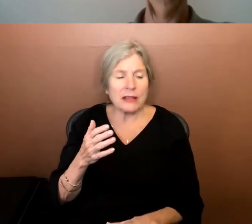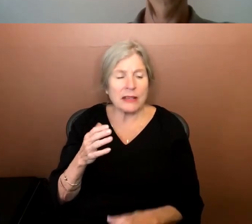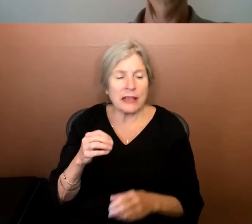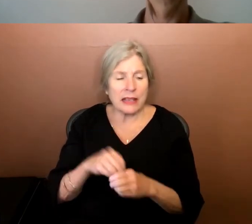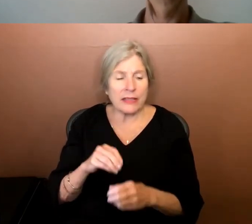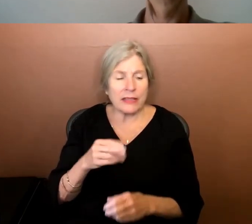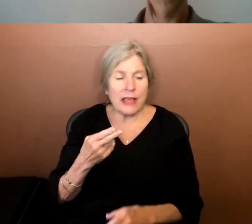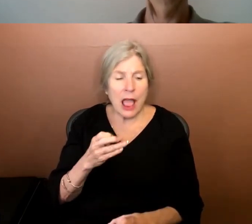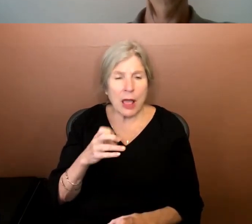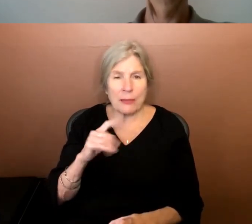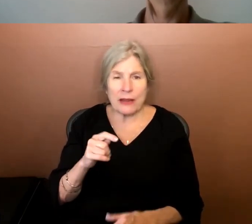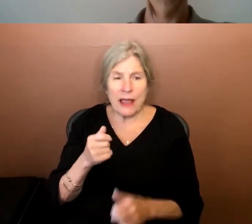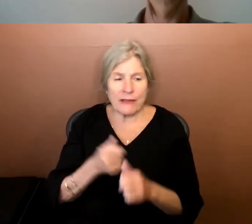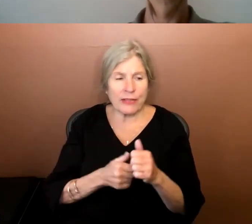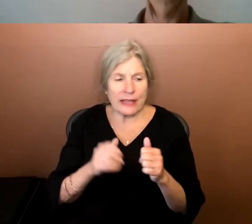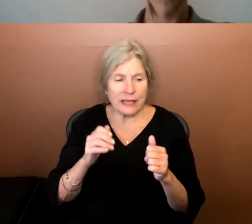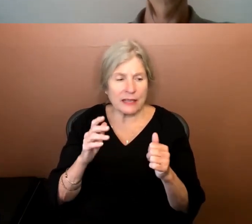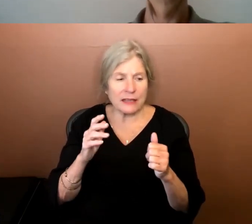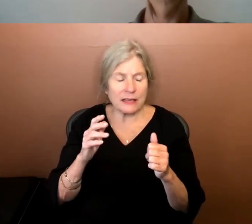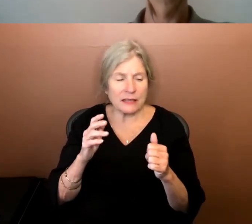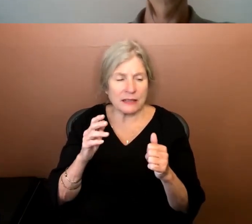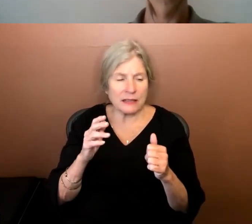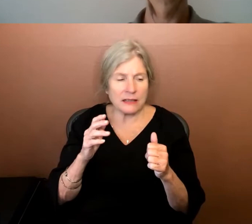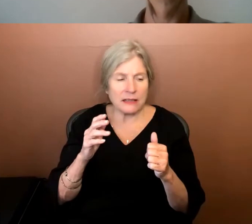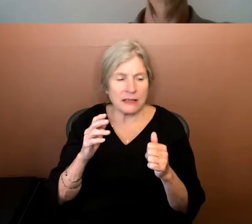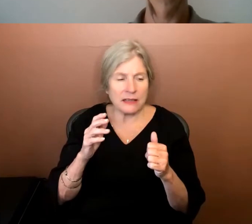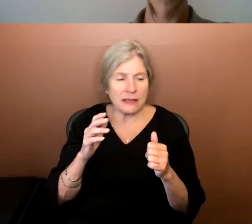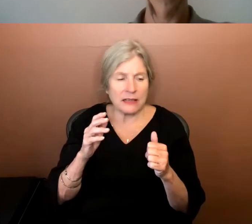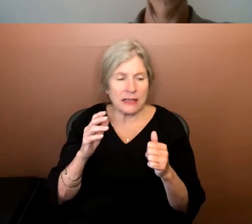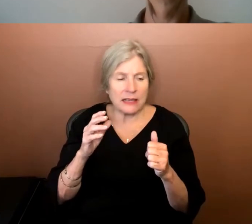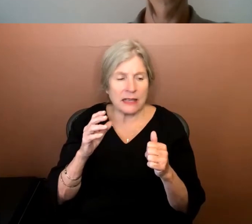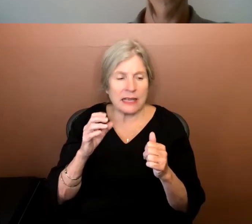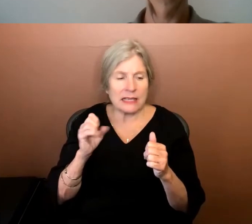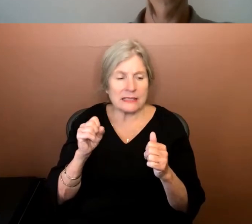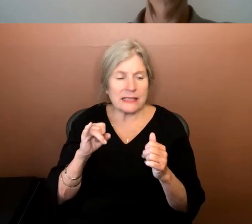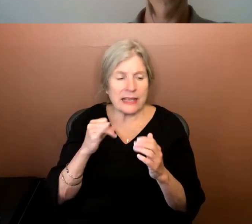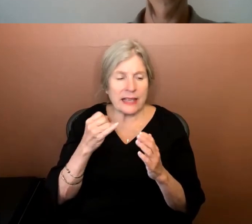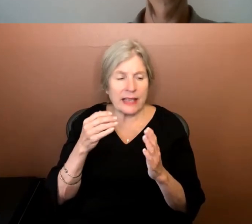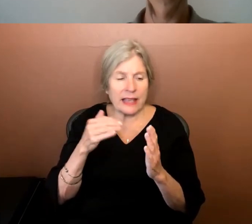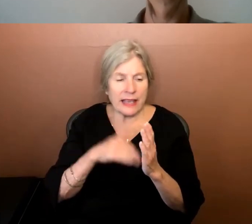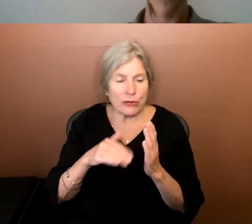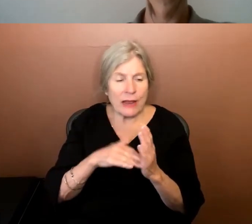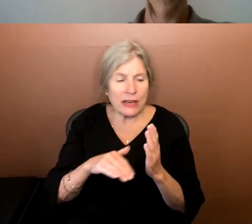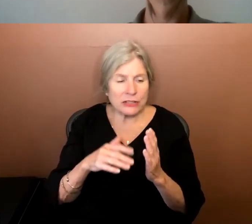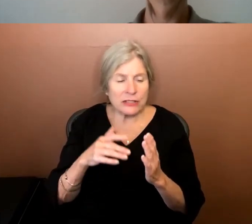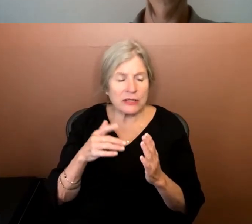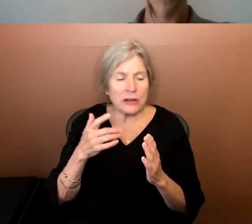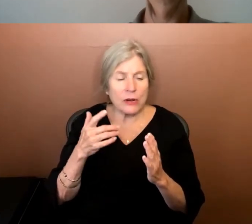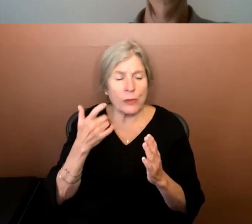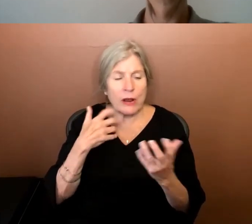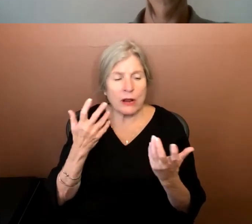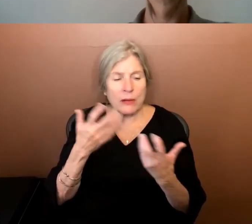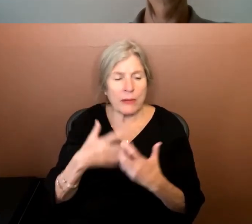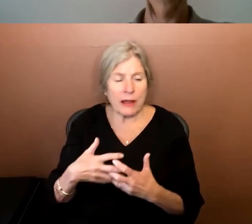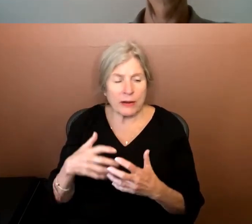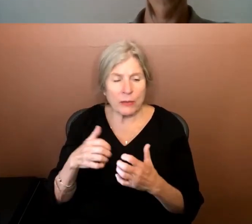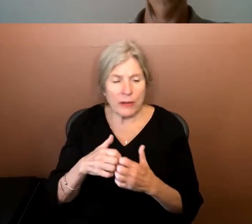person. You are the main character. Because we are combining it with 3-D sound radio drama,